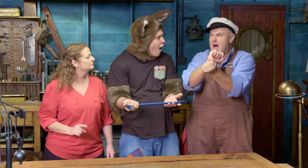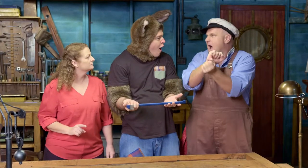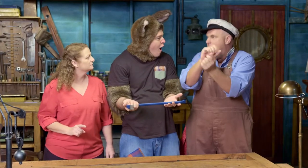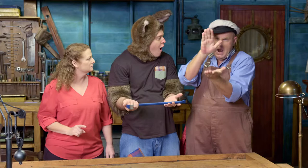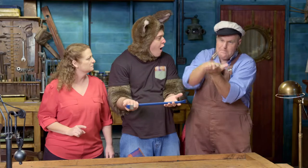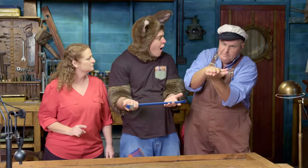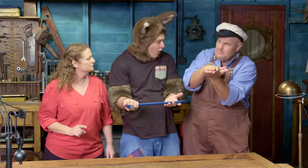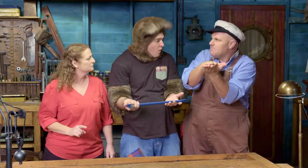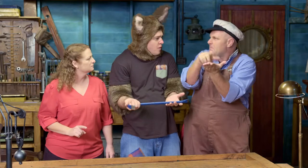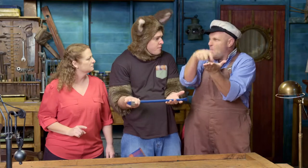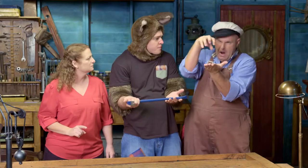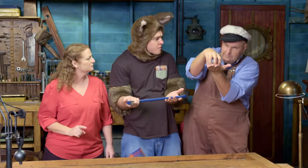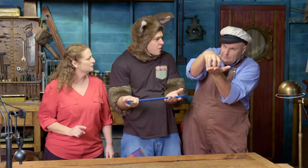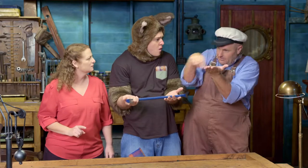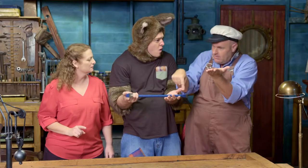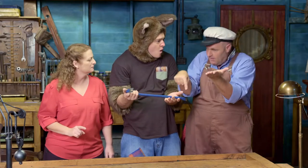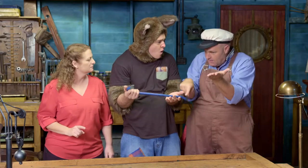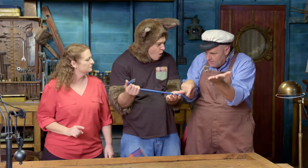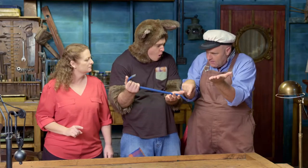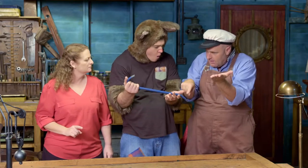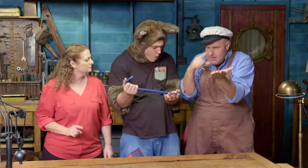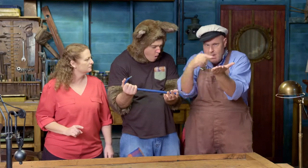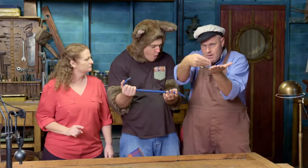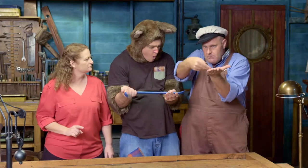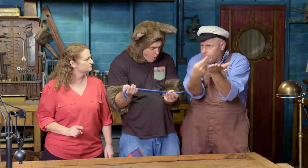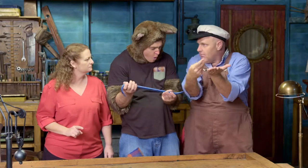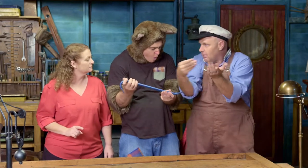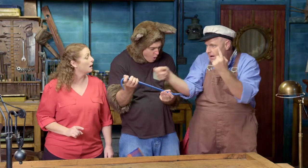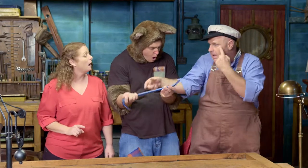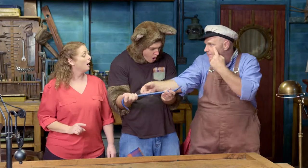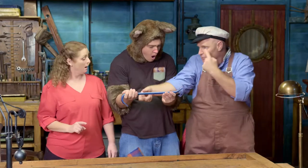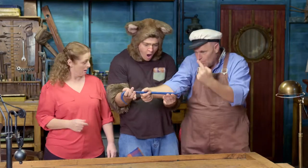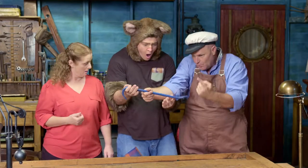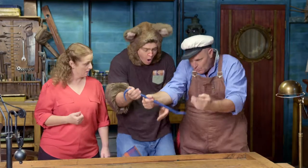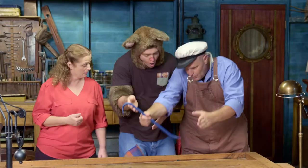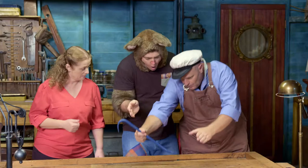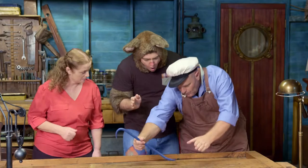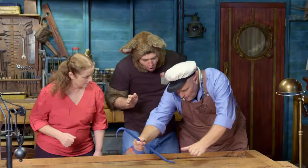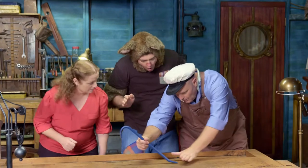then you can use the pinch bar to pull them apart. Like this, see?